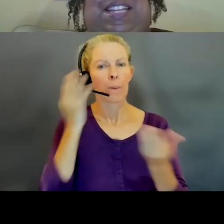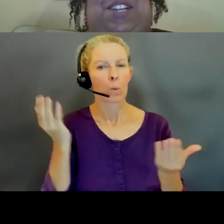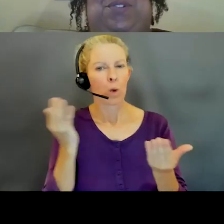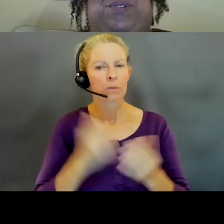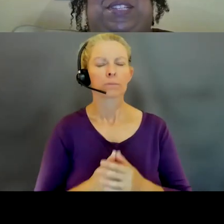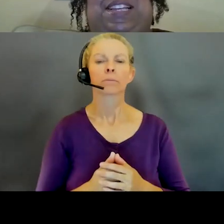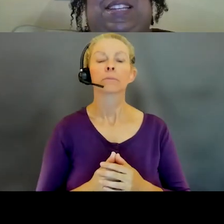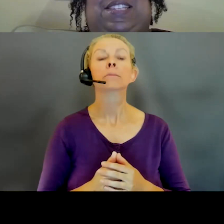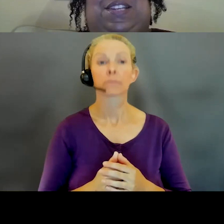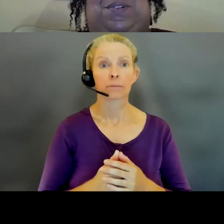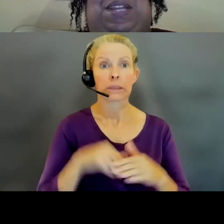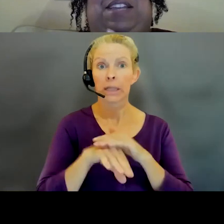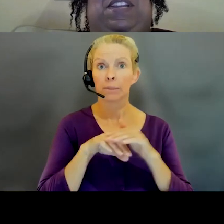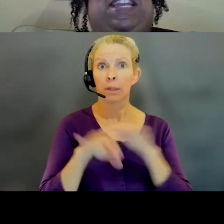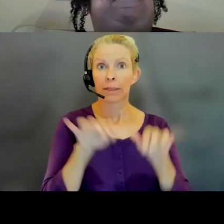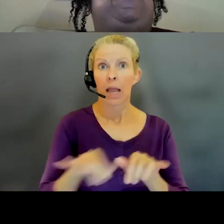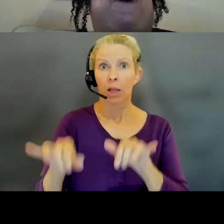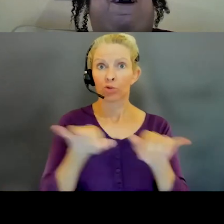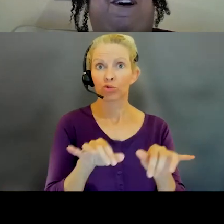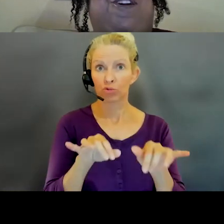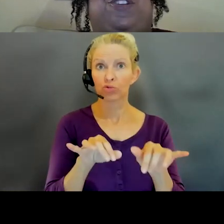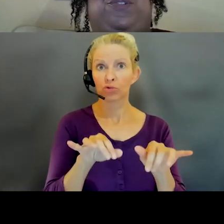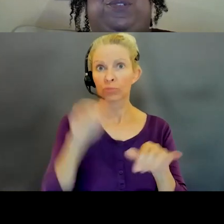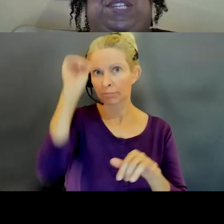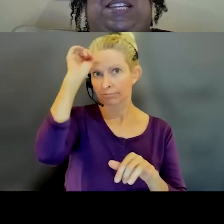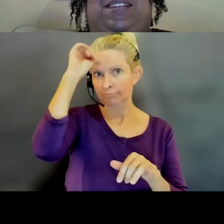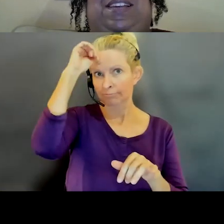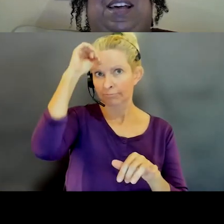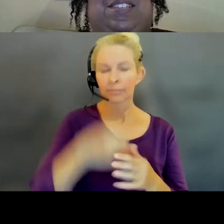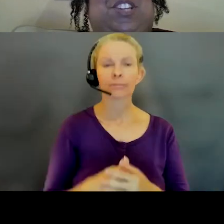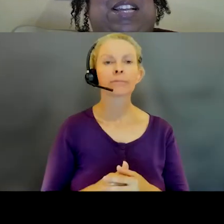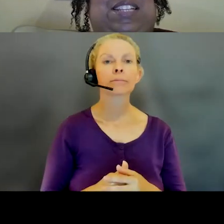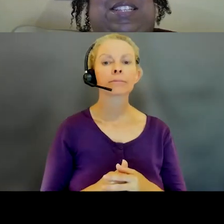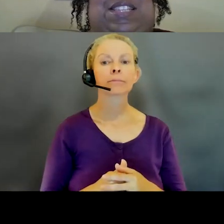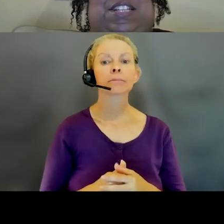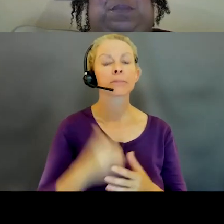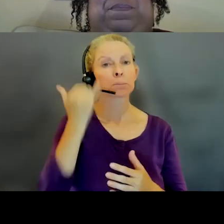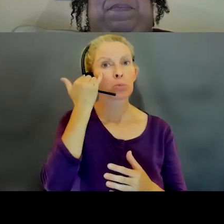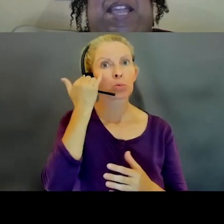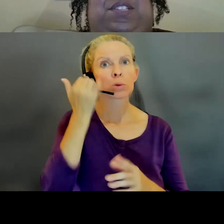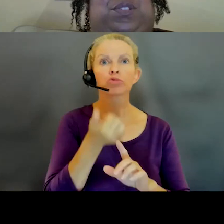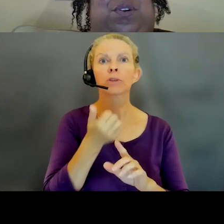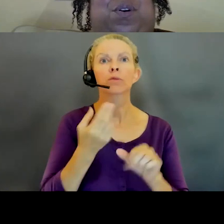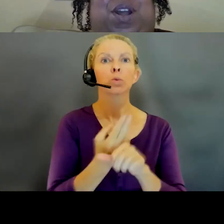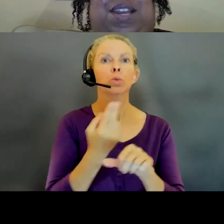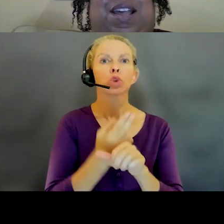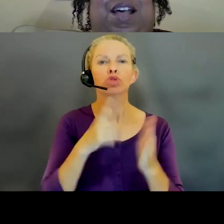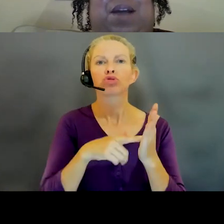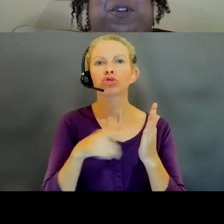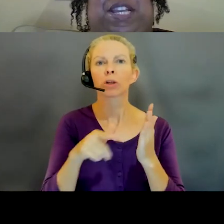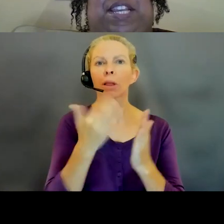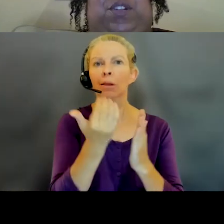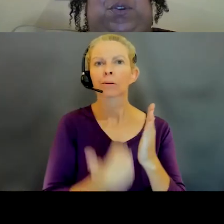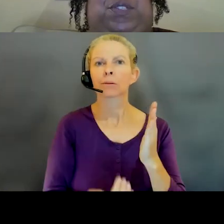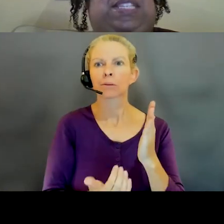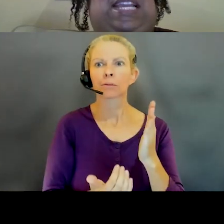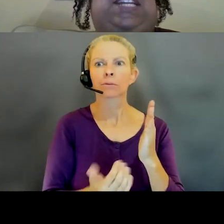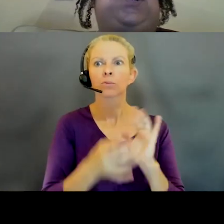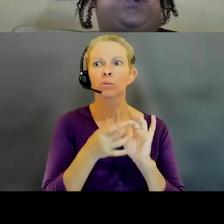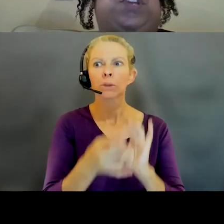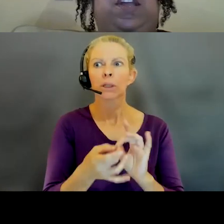standards. So even if you are using a checklist that is based on a particular standard,